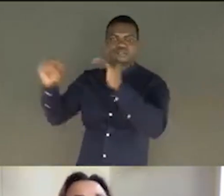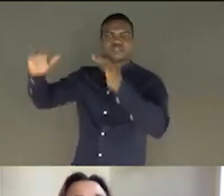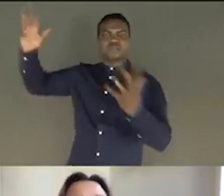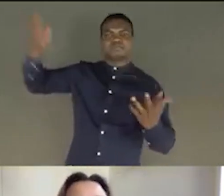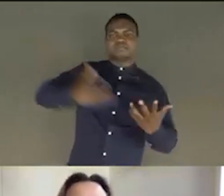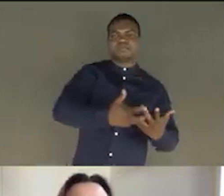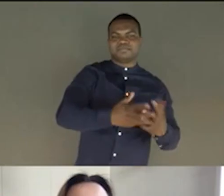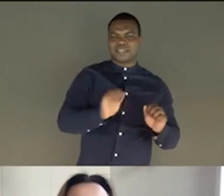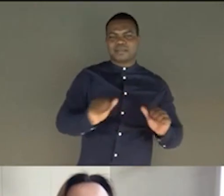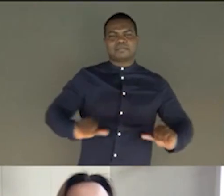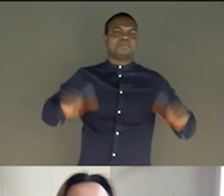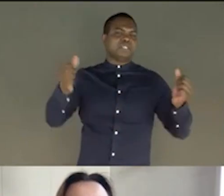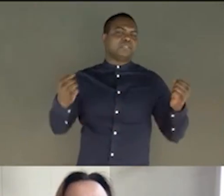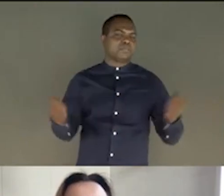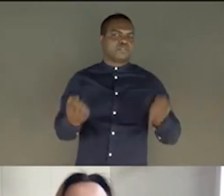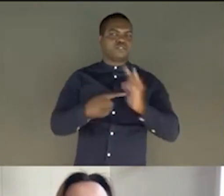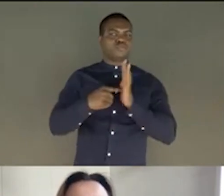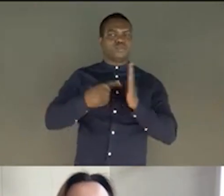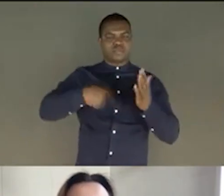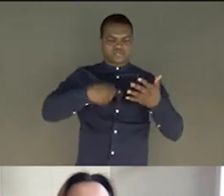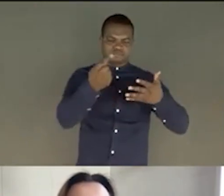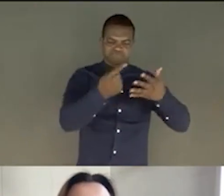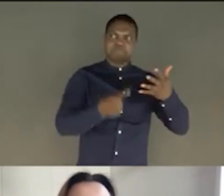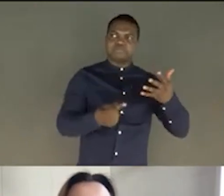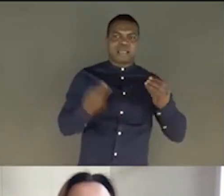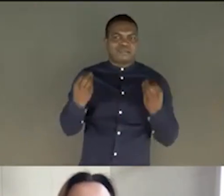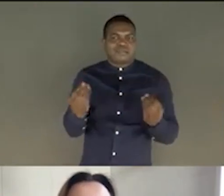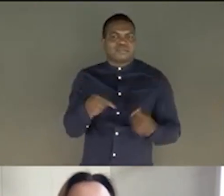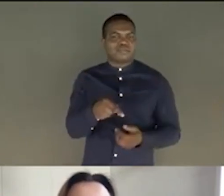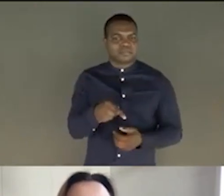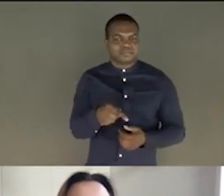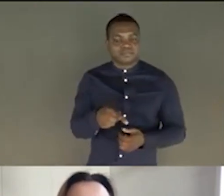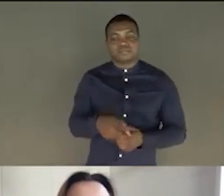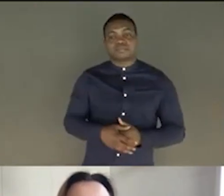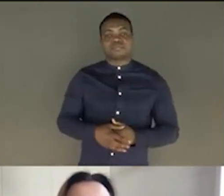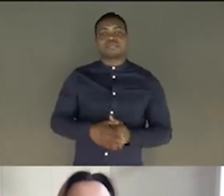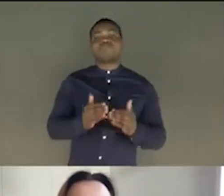So you need to test with real users to see how with the structure that you have